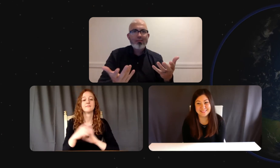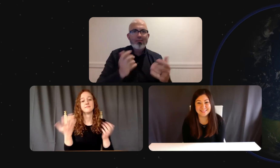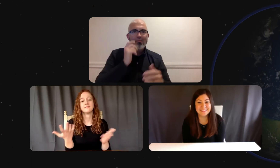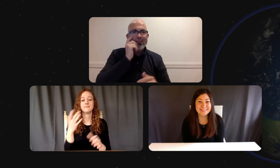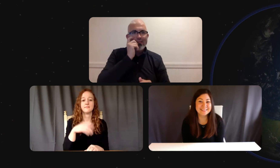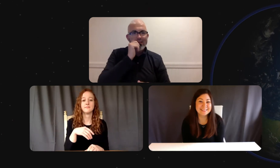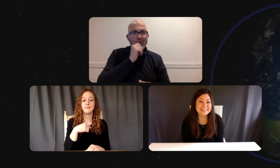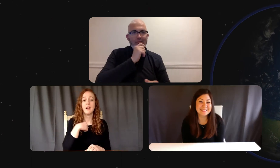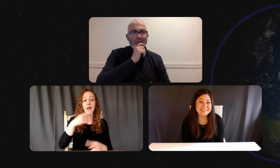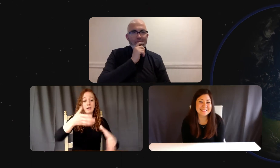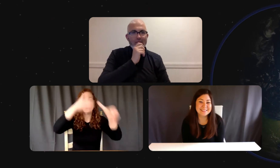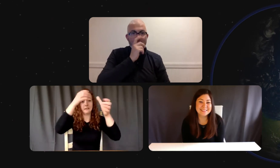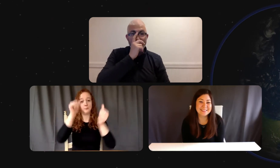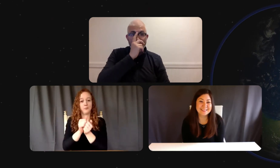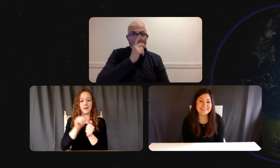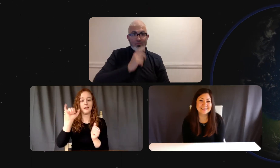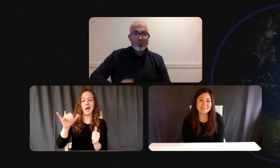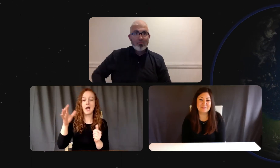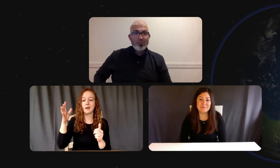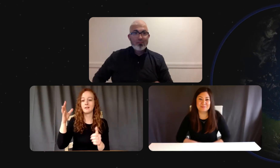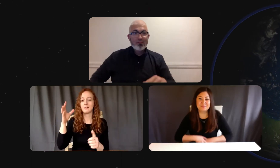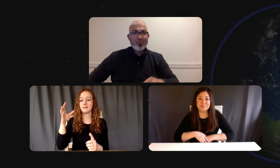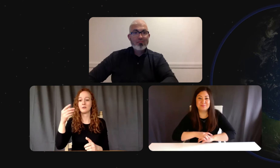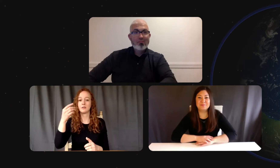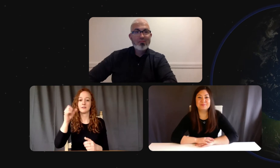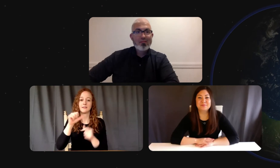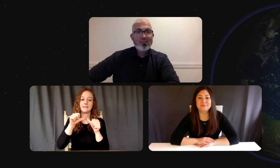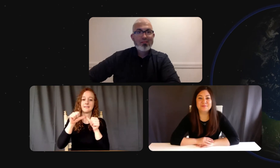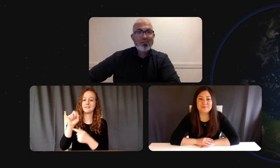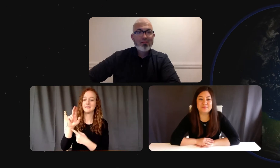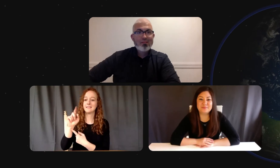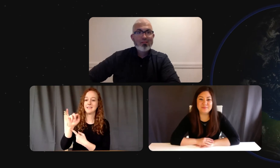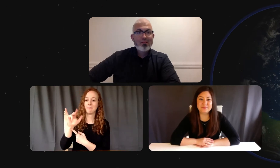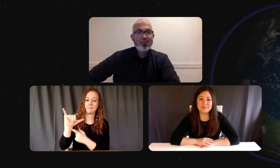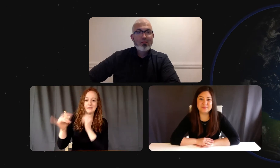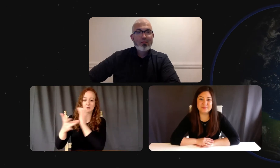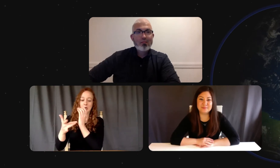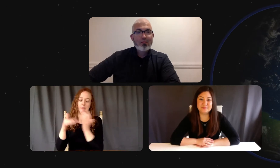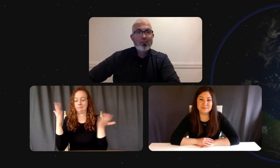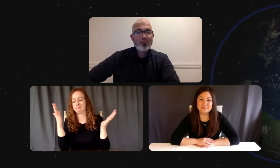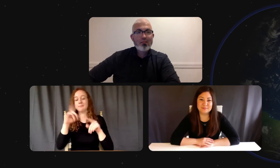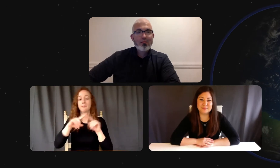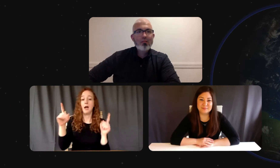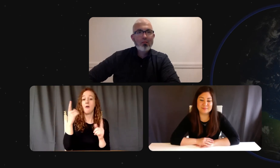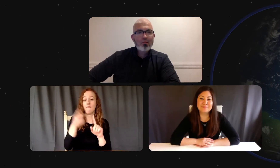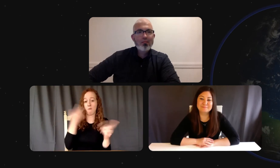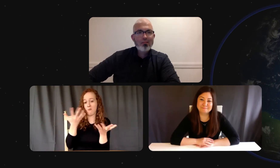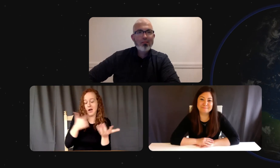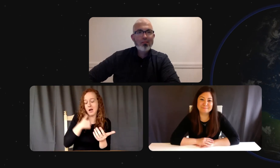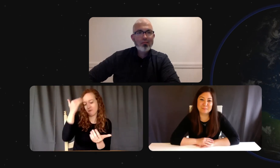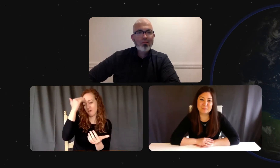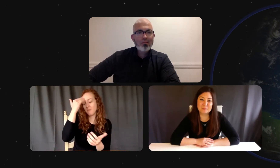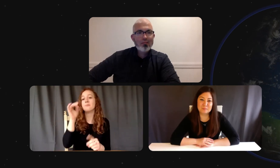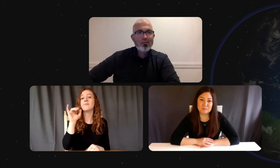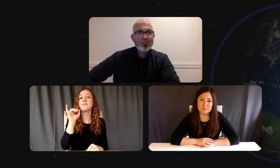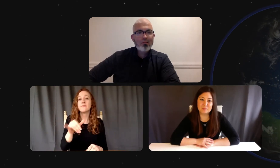What are the challenges? Well, that's a challenge with sustainable energy.